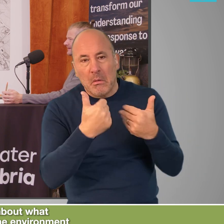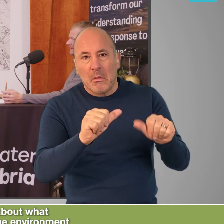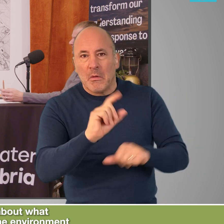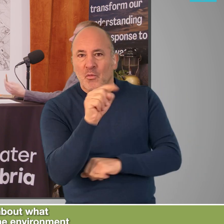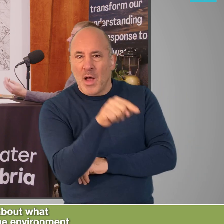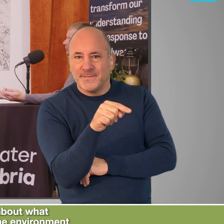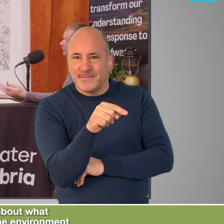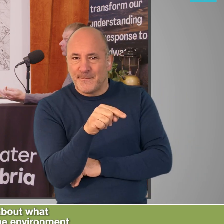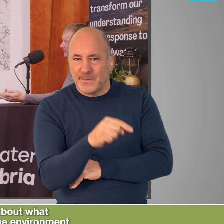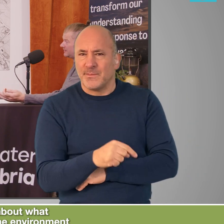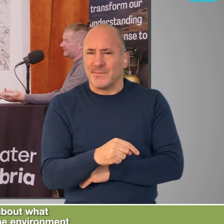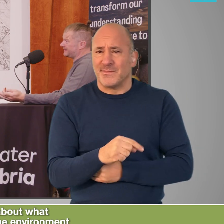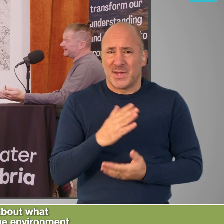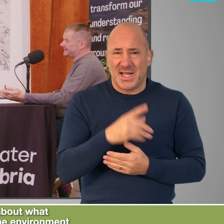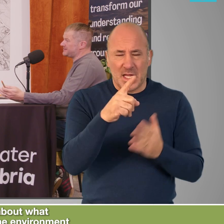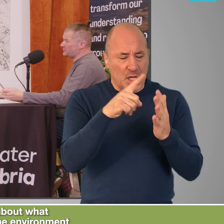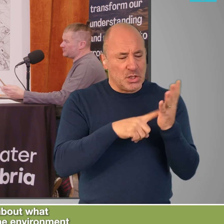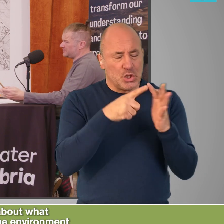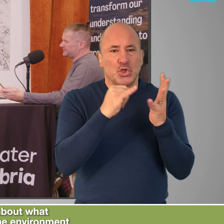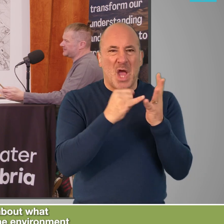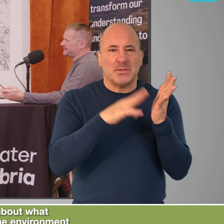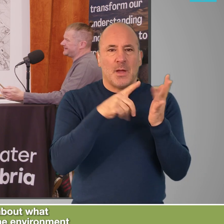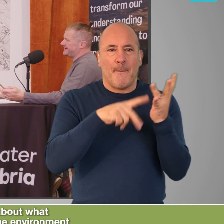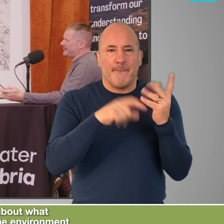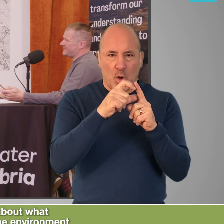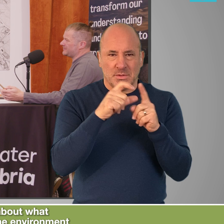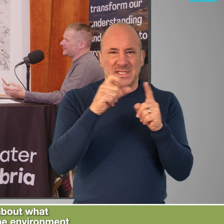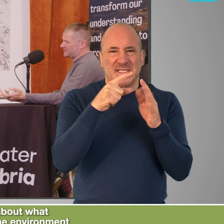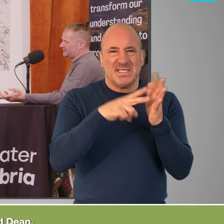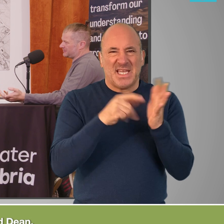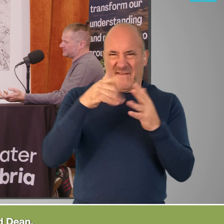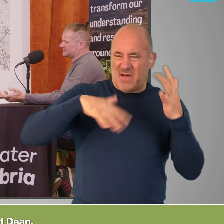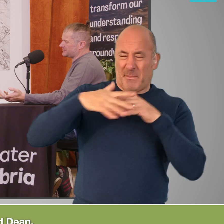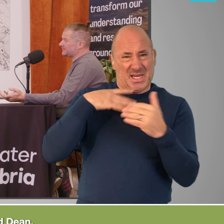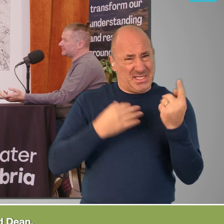And a lot of that's about what quality and improving the environment around Jesmond Dean.